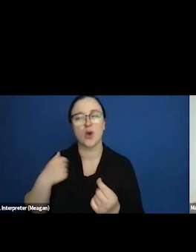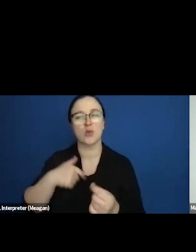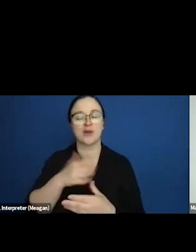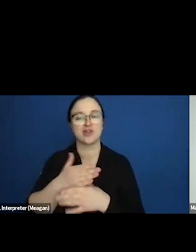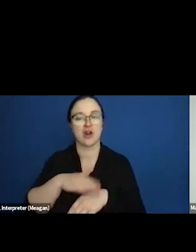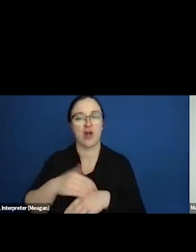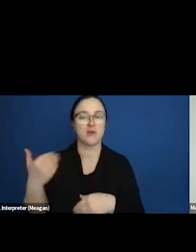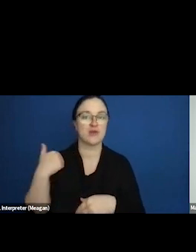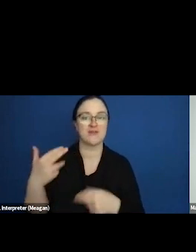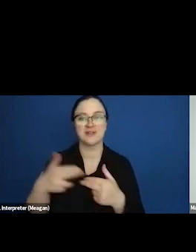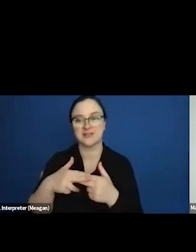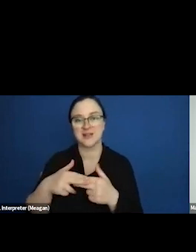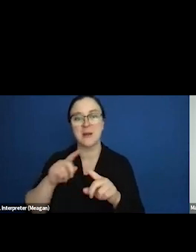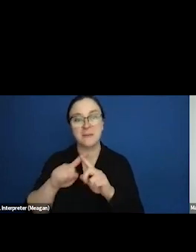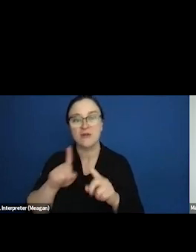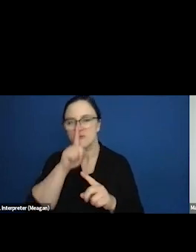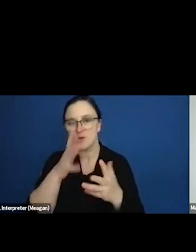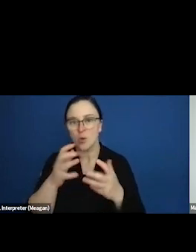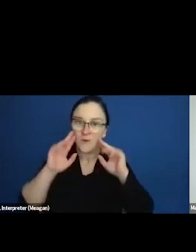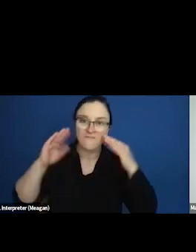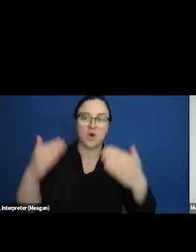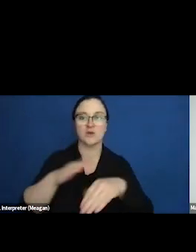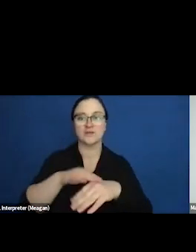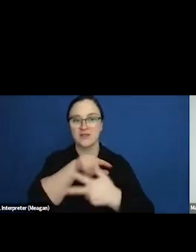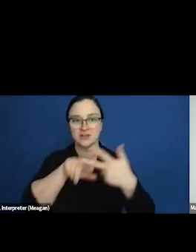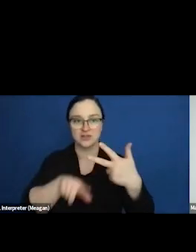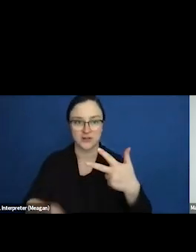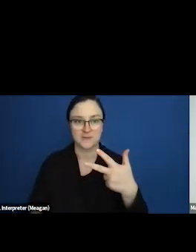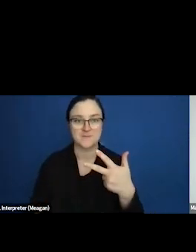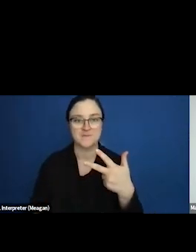but hone in on these three things. And one of those is acknowledging of past harm.